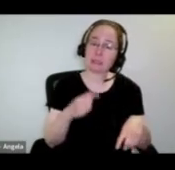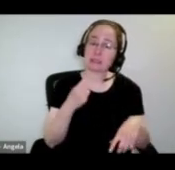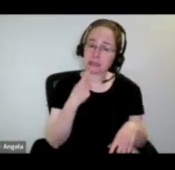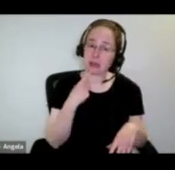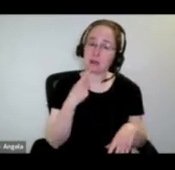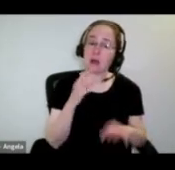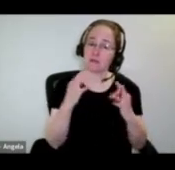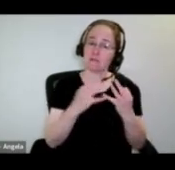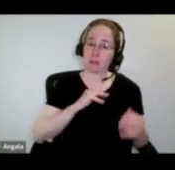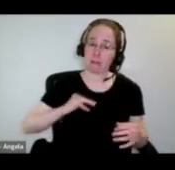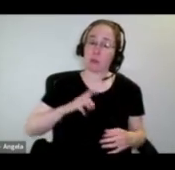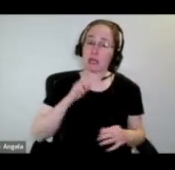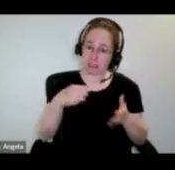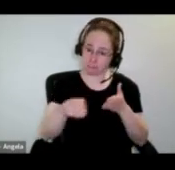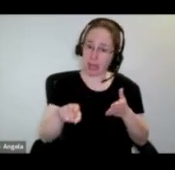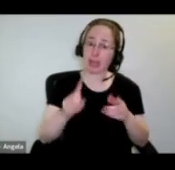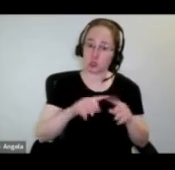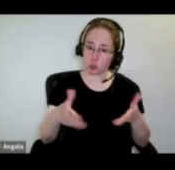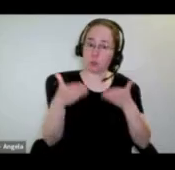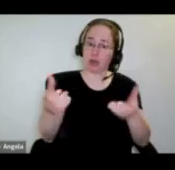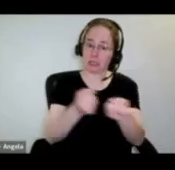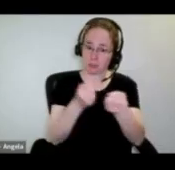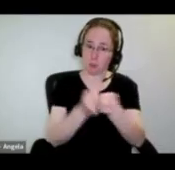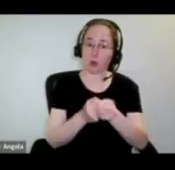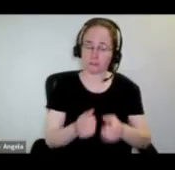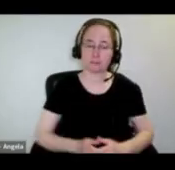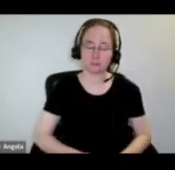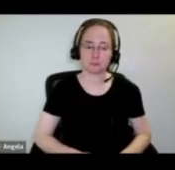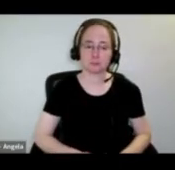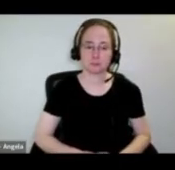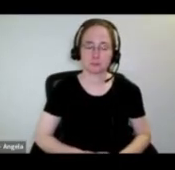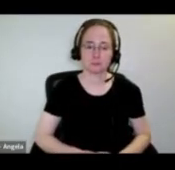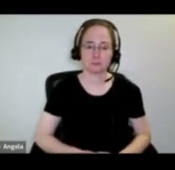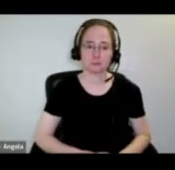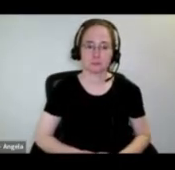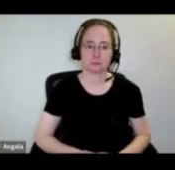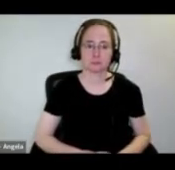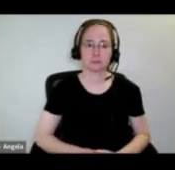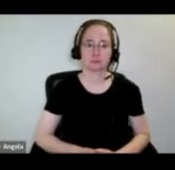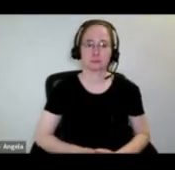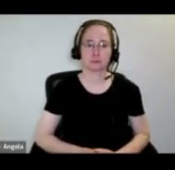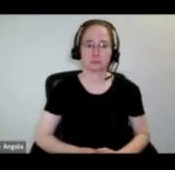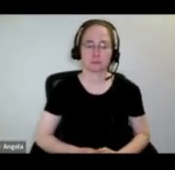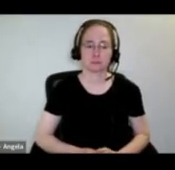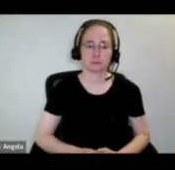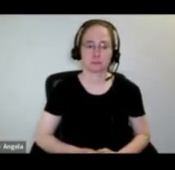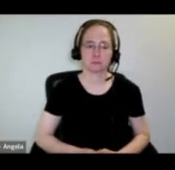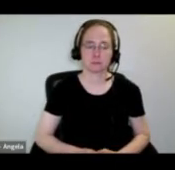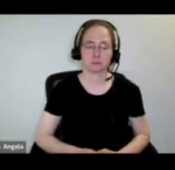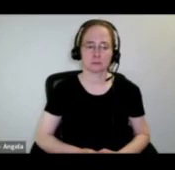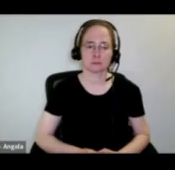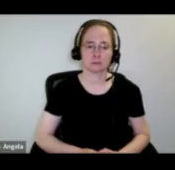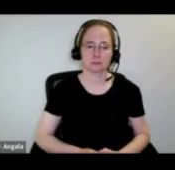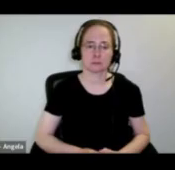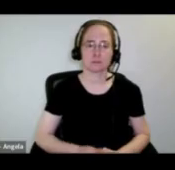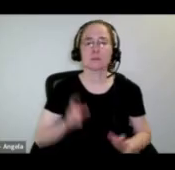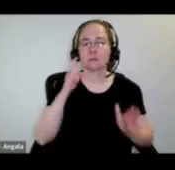Laura Vegas: Were Asian. And 50% of the families that responded, said that a family member is paid to provide support to their loved one. Next slide, please.